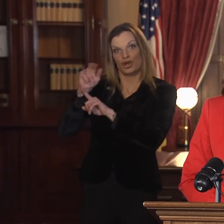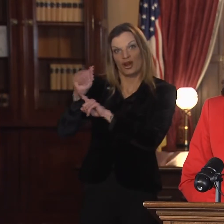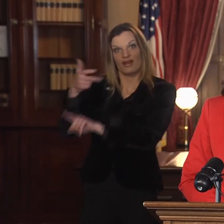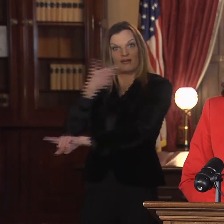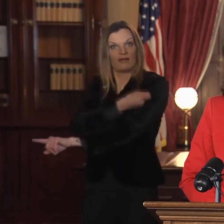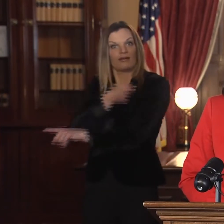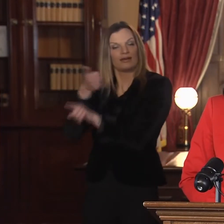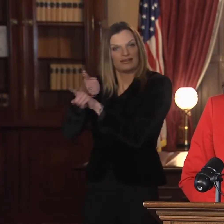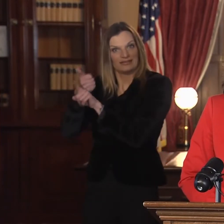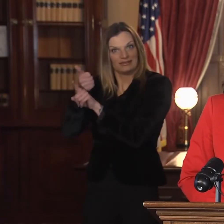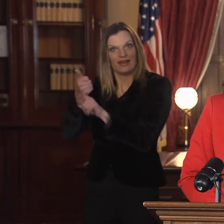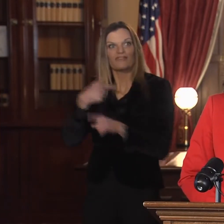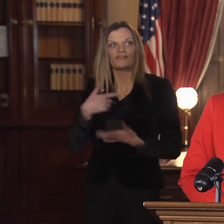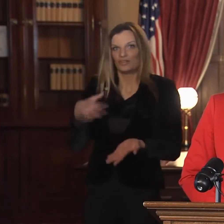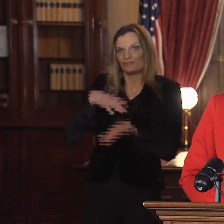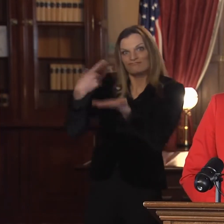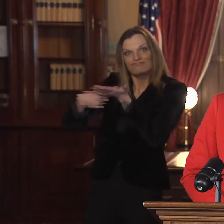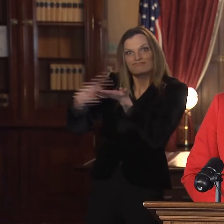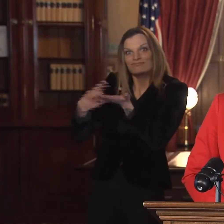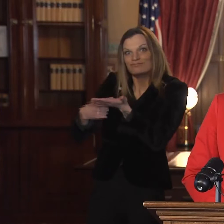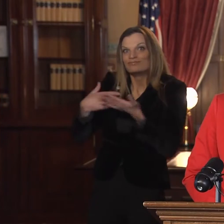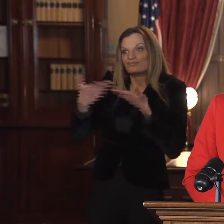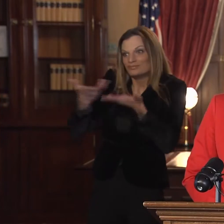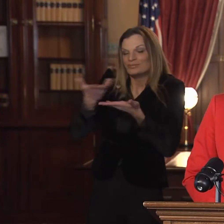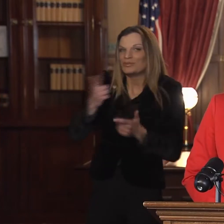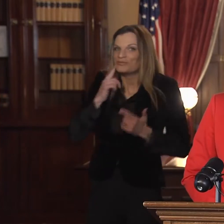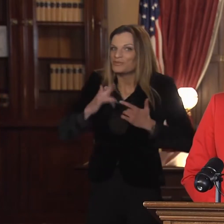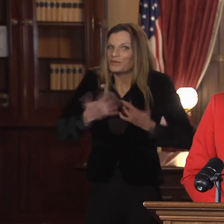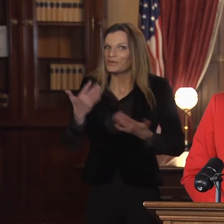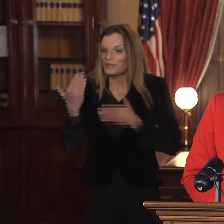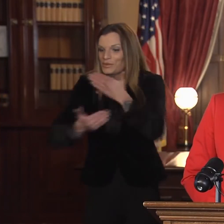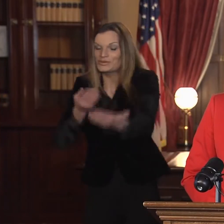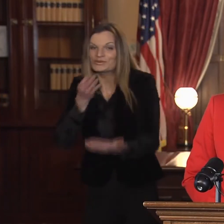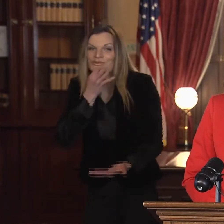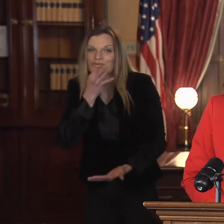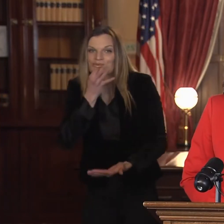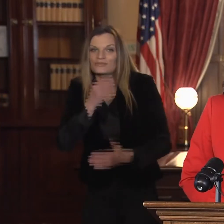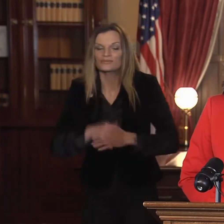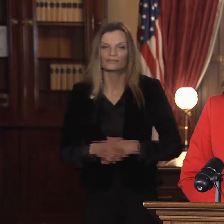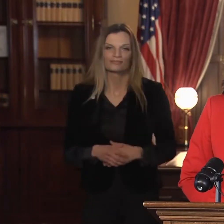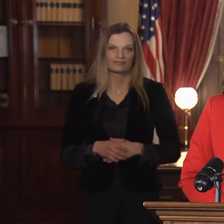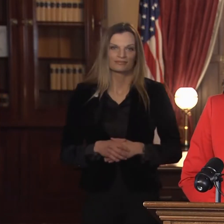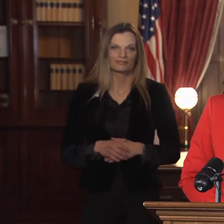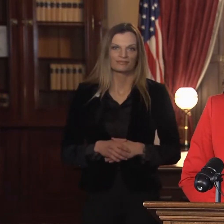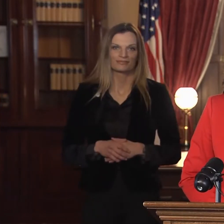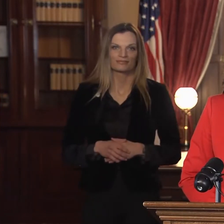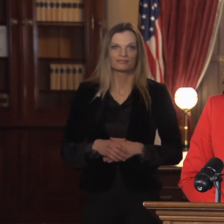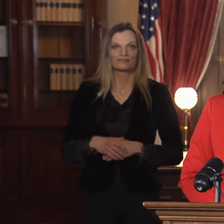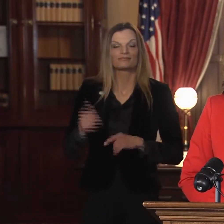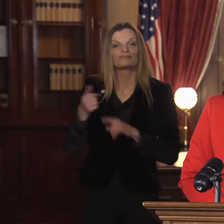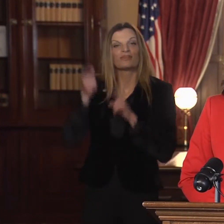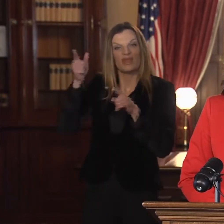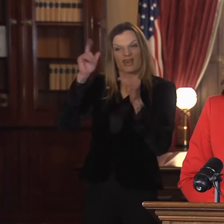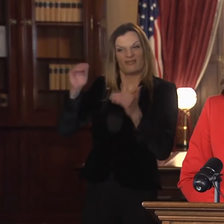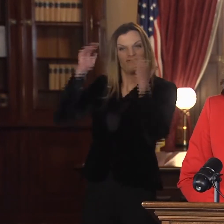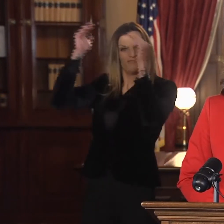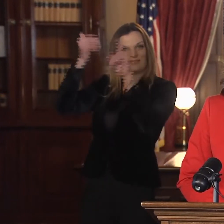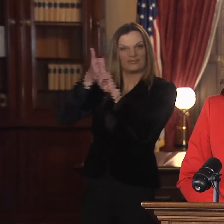I SPOKE TO THE CEO OF MODERNA THIS MORNING AND WE ARE EXCITED ABOUT THE PROSPECT OF THAT